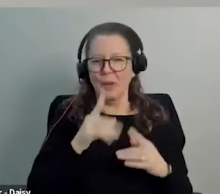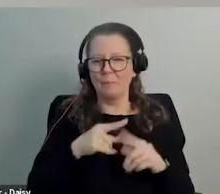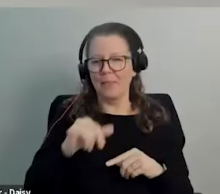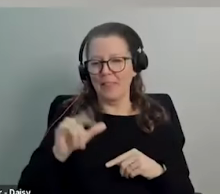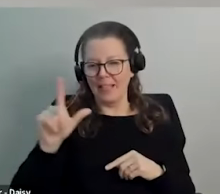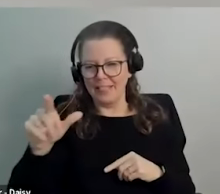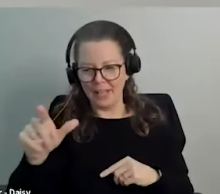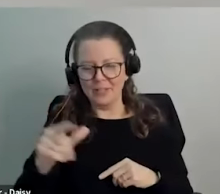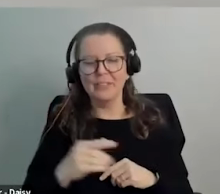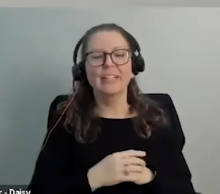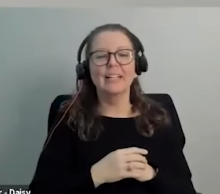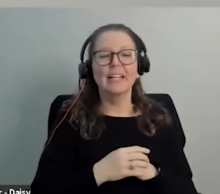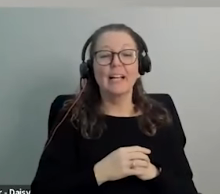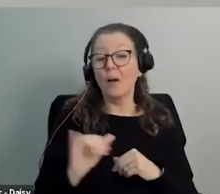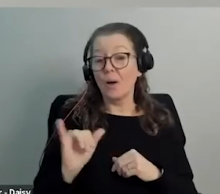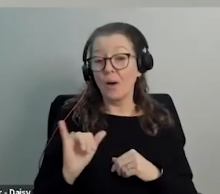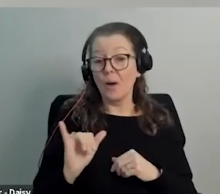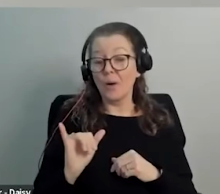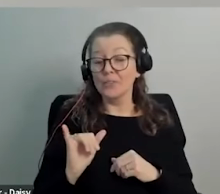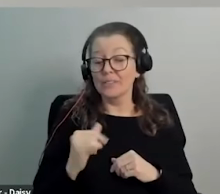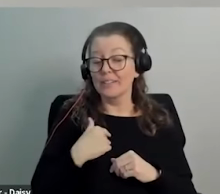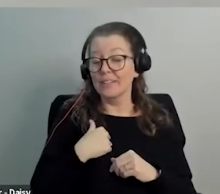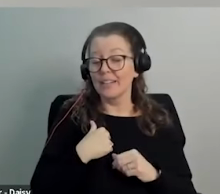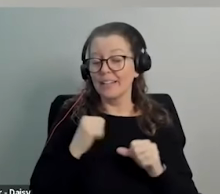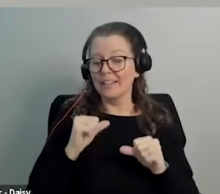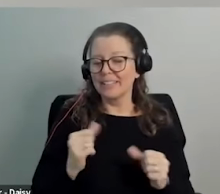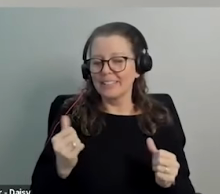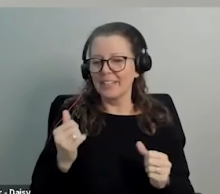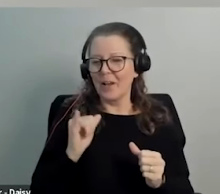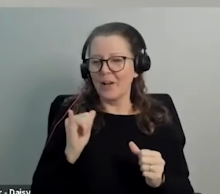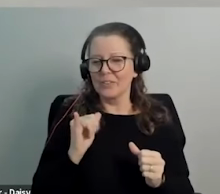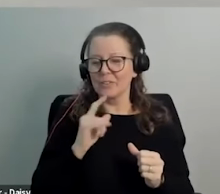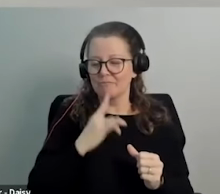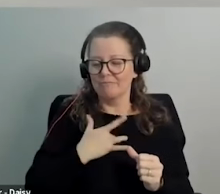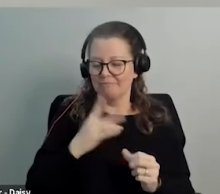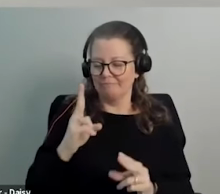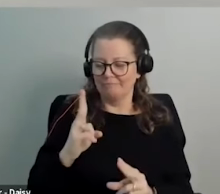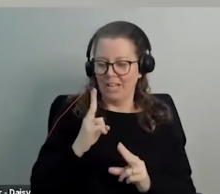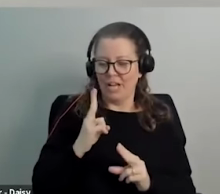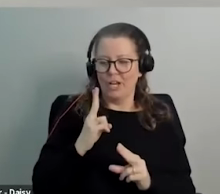And also, I have the distinct honor of serving as the board chair for Teach Access.